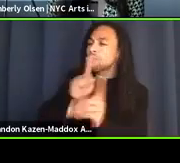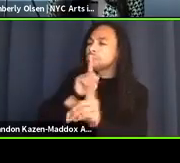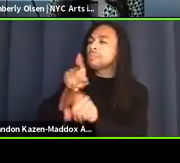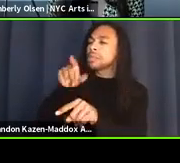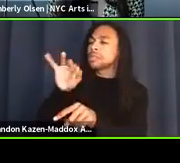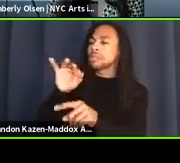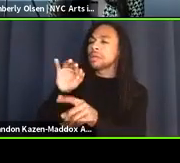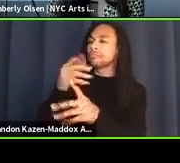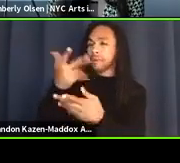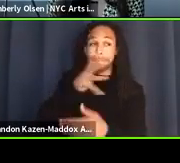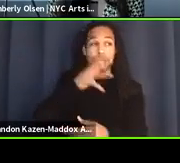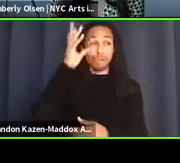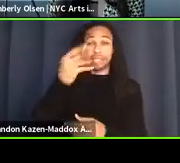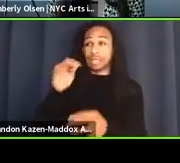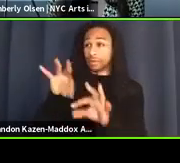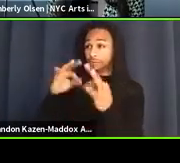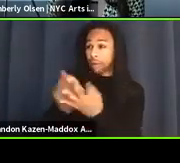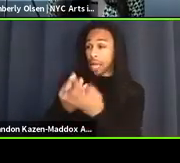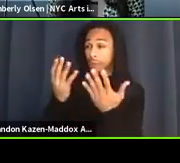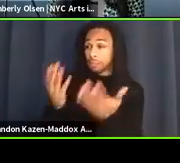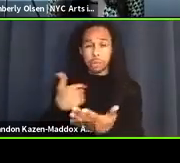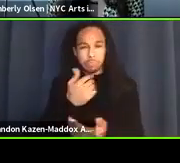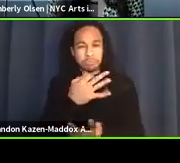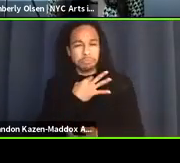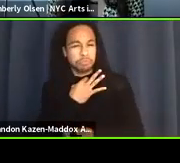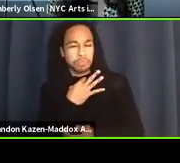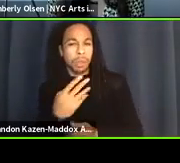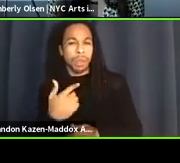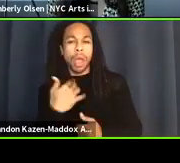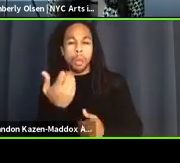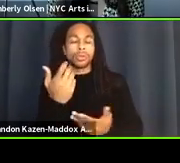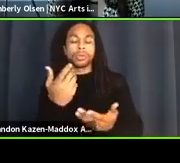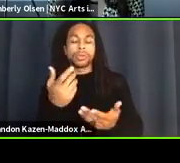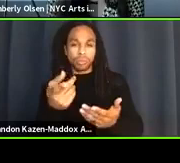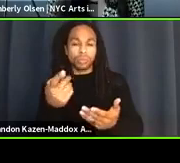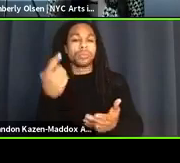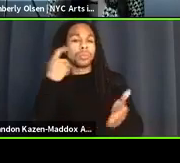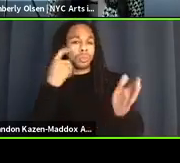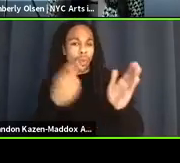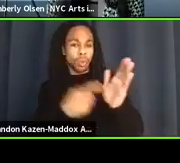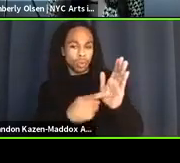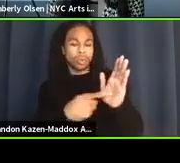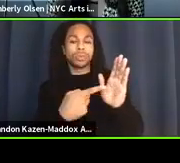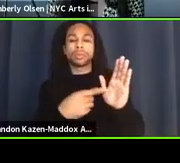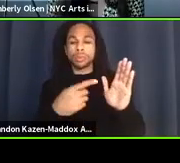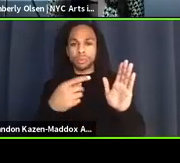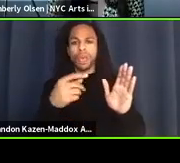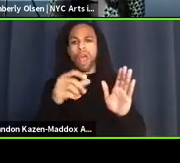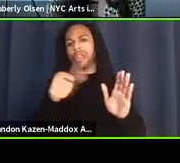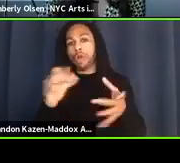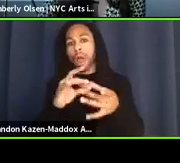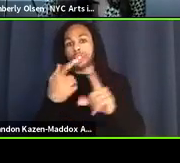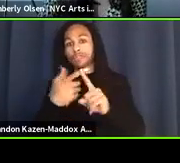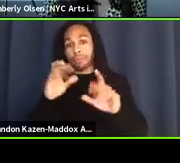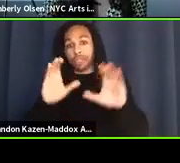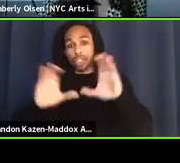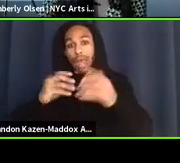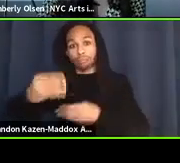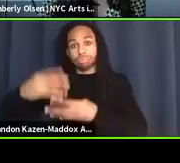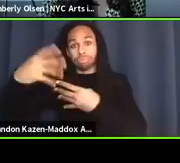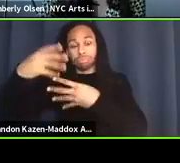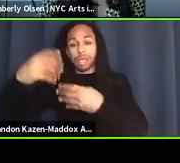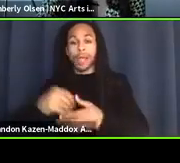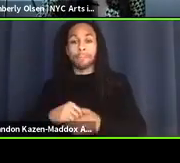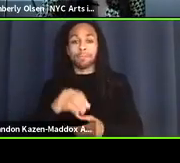producer. We have always worn many hats, but that proves now more than ever and I'm seeing